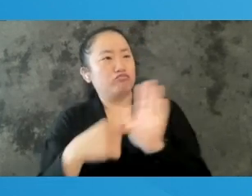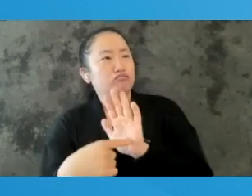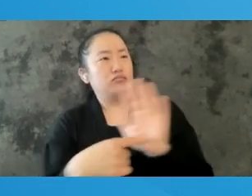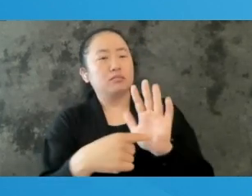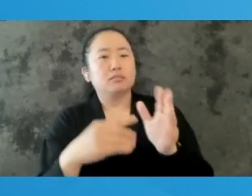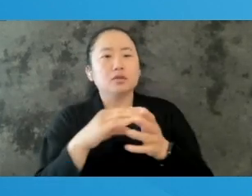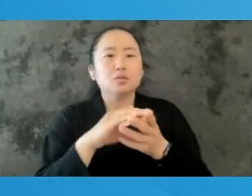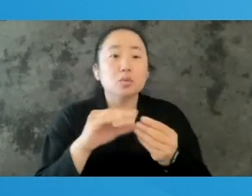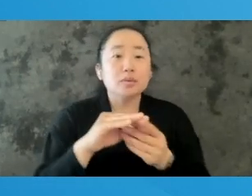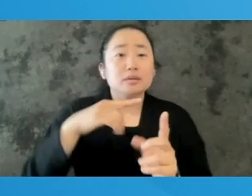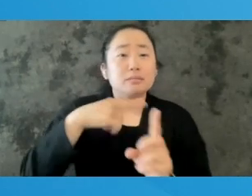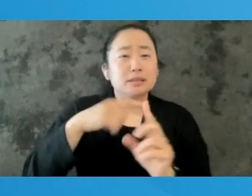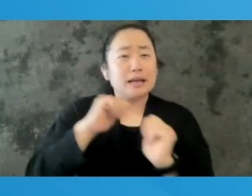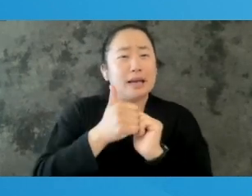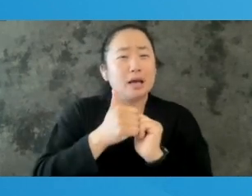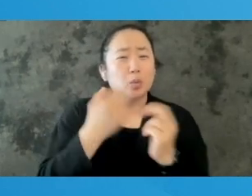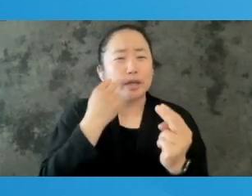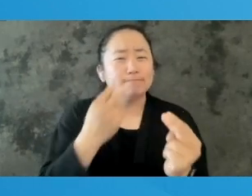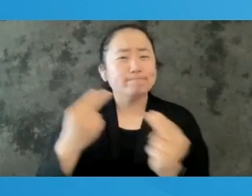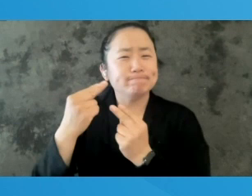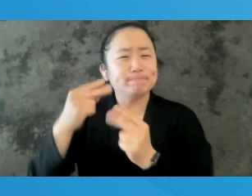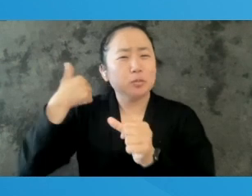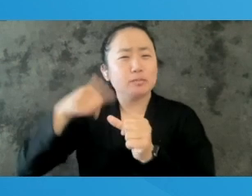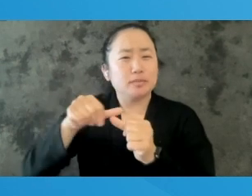Next slide, please. Quick introduction.